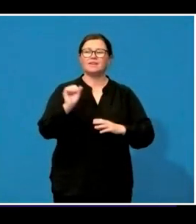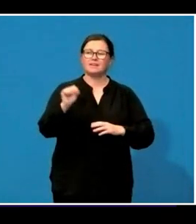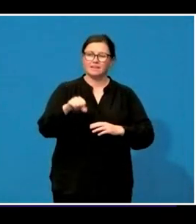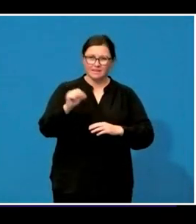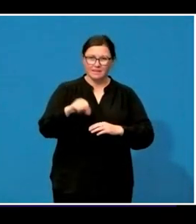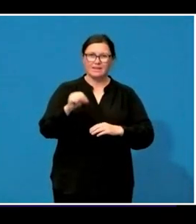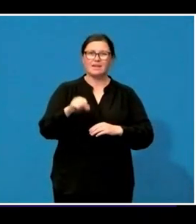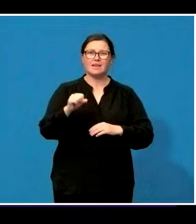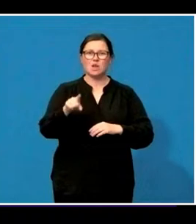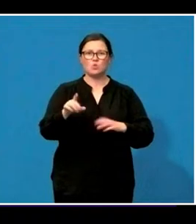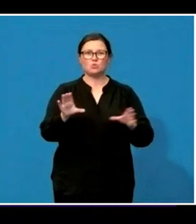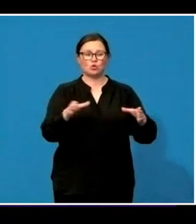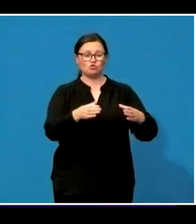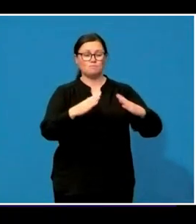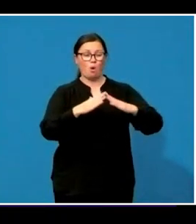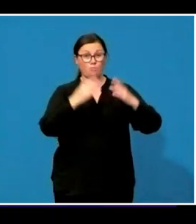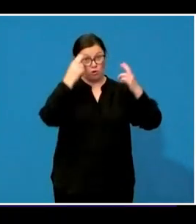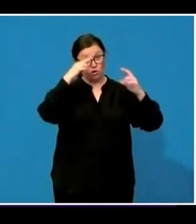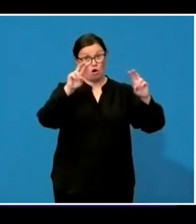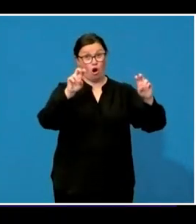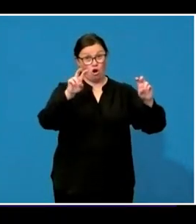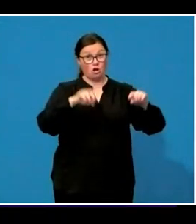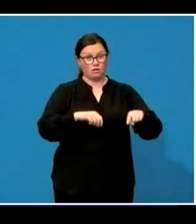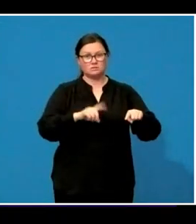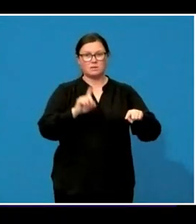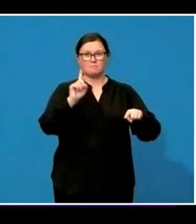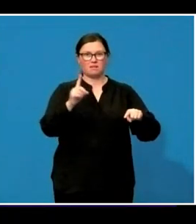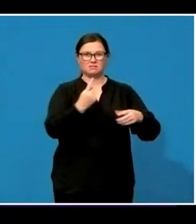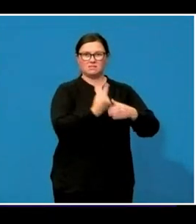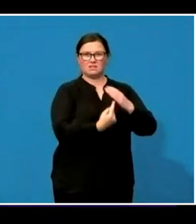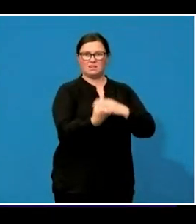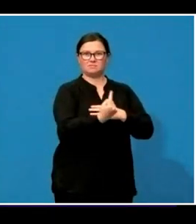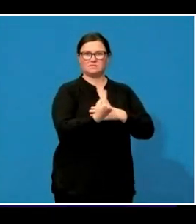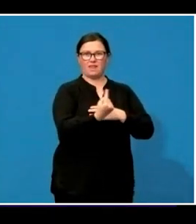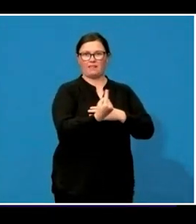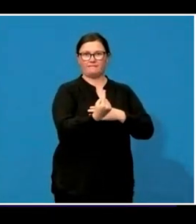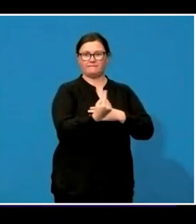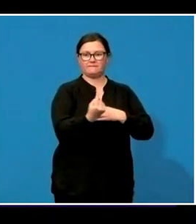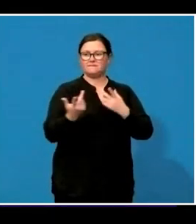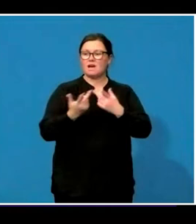He was by himself with other children that would come and go for respite, for instance.